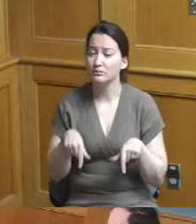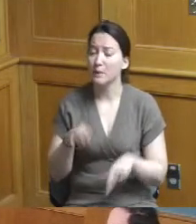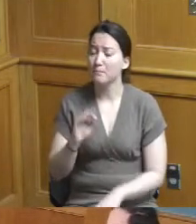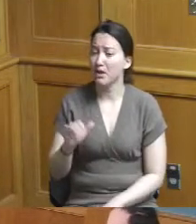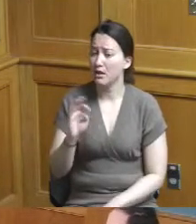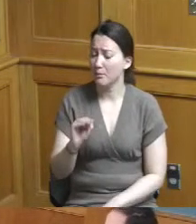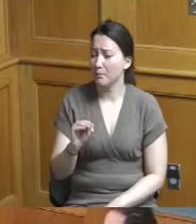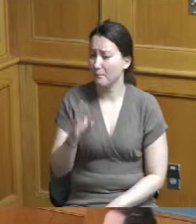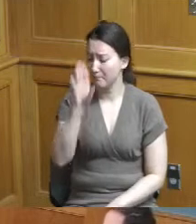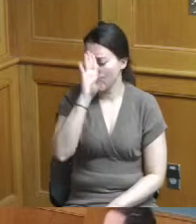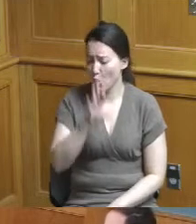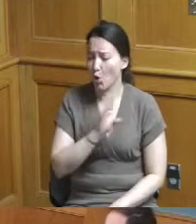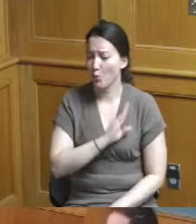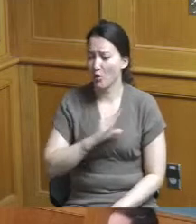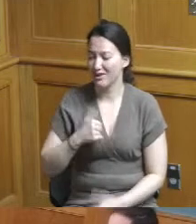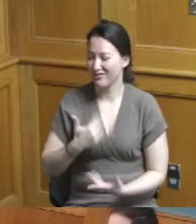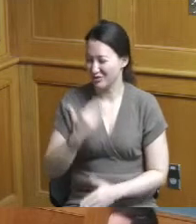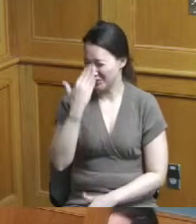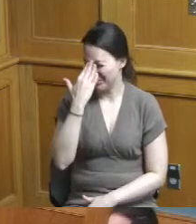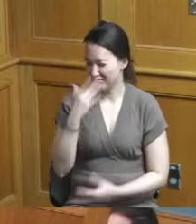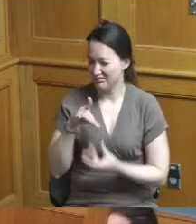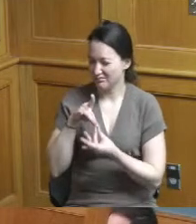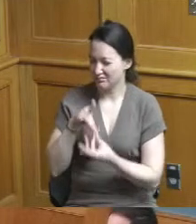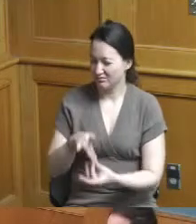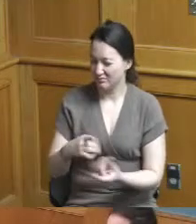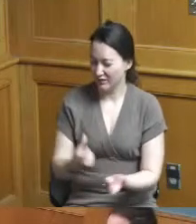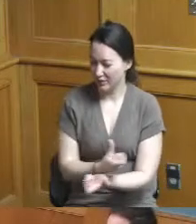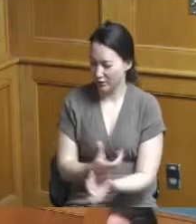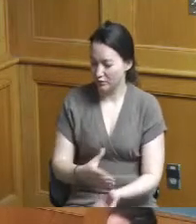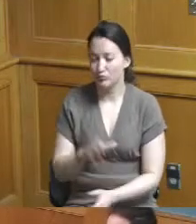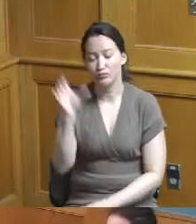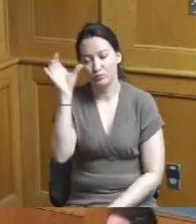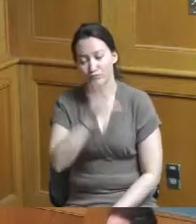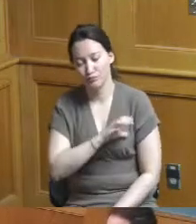as aware is really tied into into all of this I think Commissioner Driehaus said it earlier